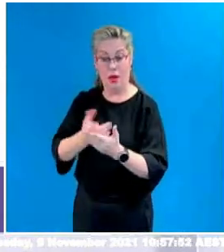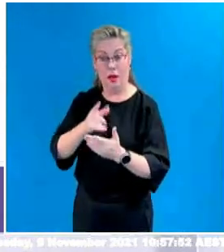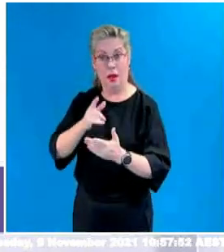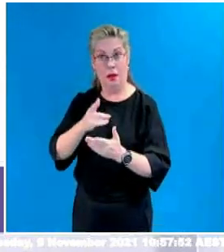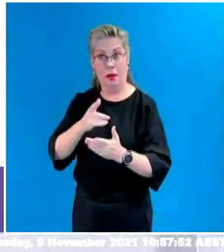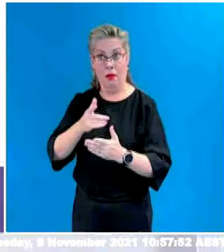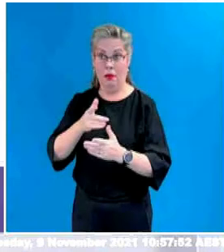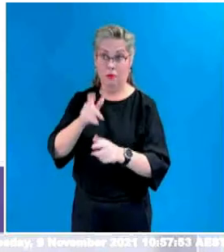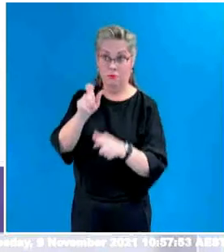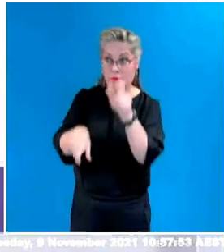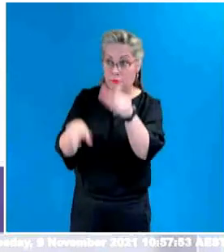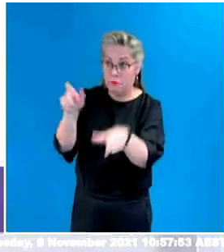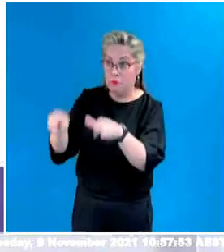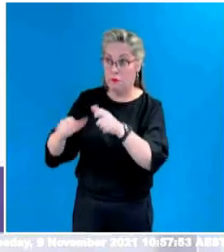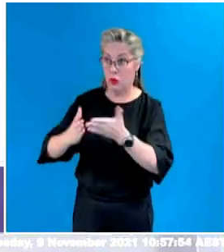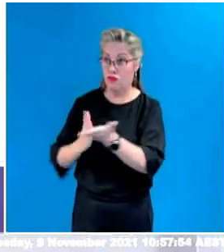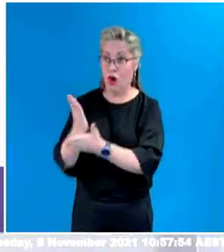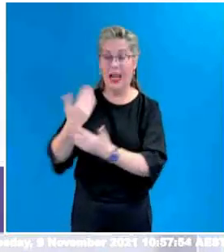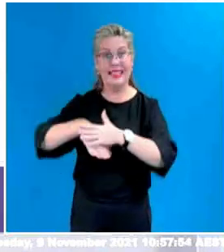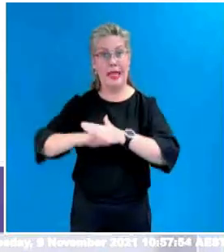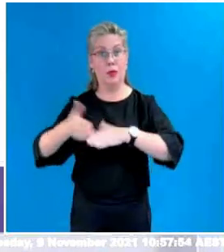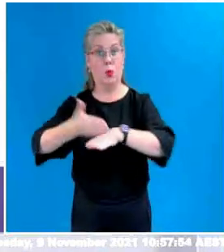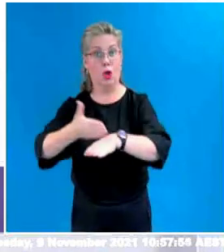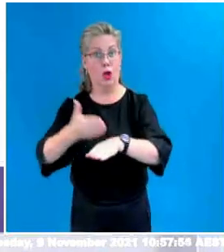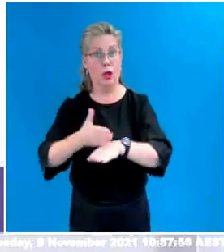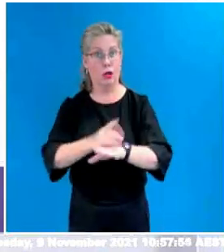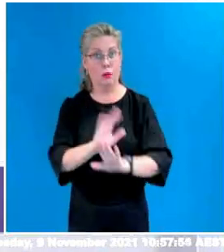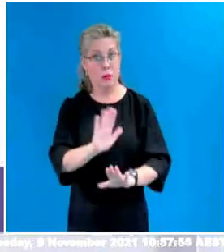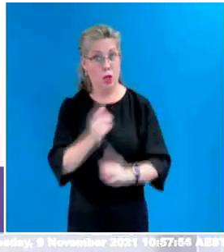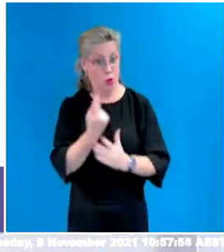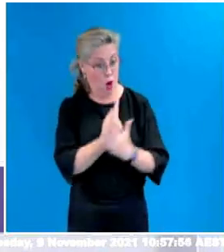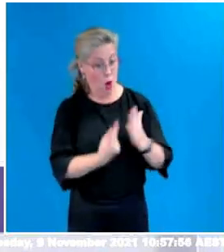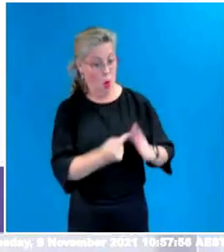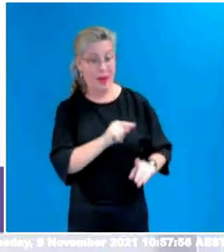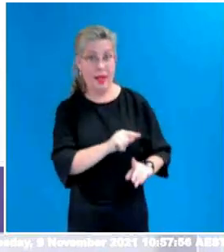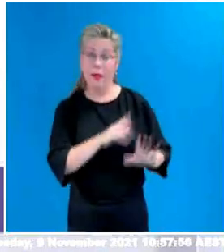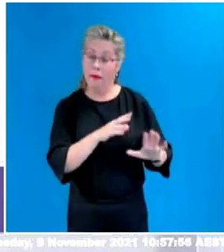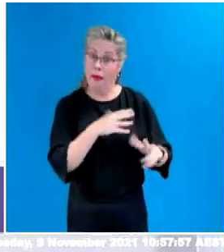That illustrates that, sort of, tripartite model of identifying the